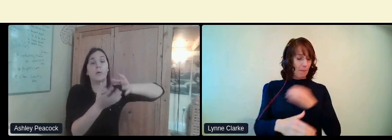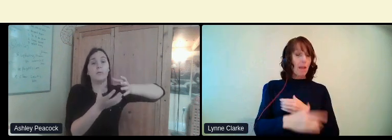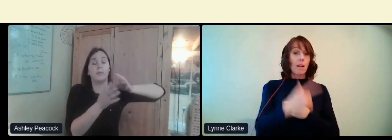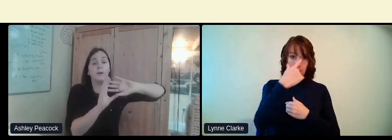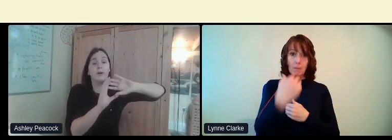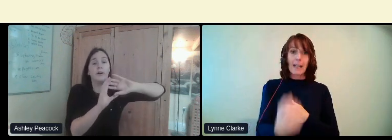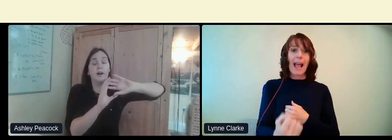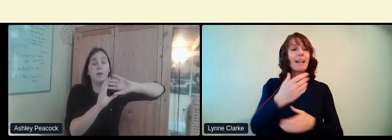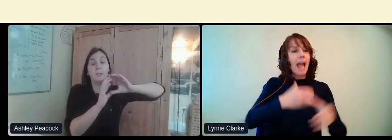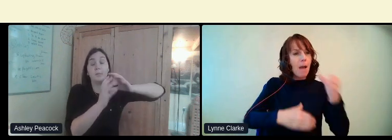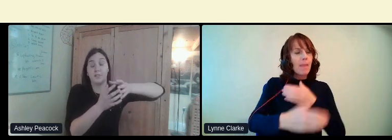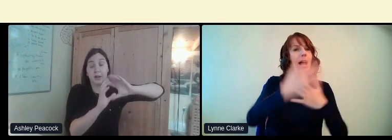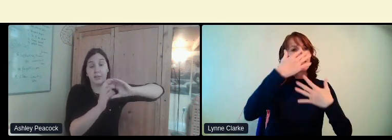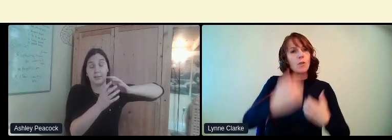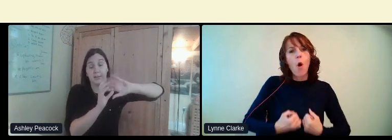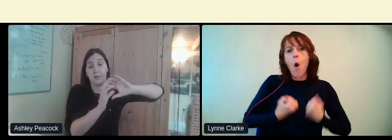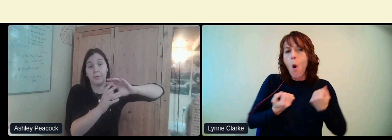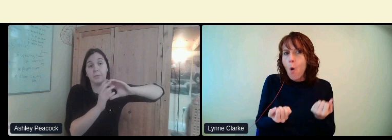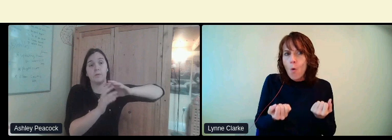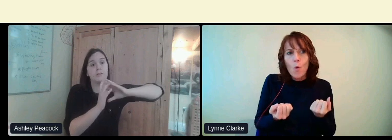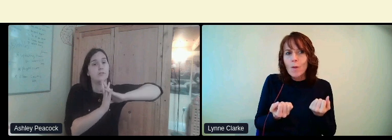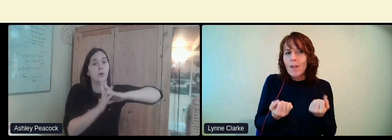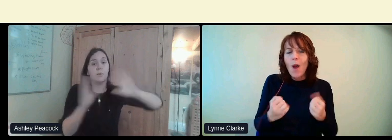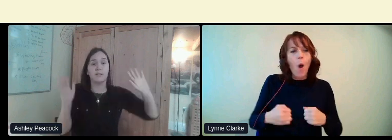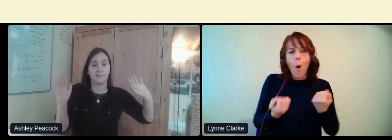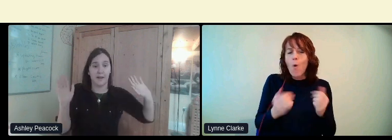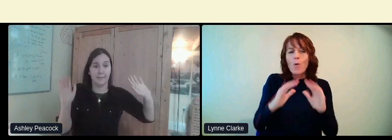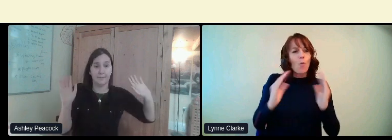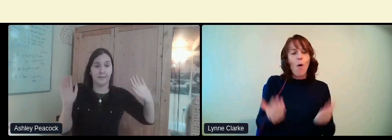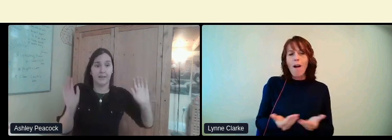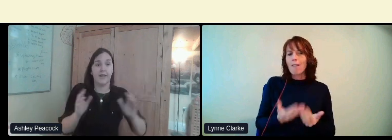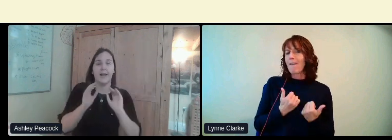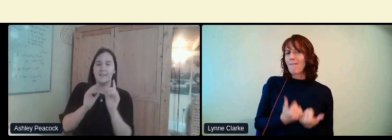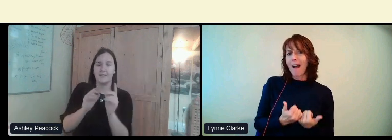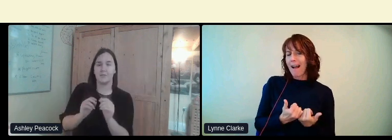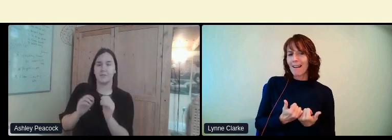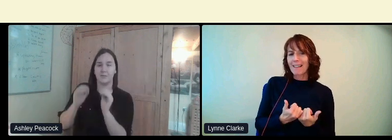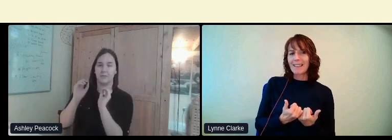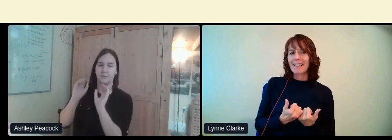their own and with each other and their own world totally fine. And this is true for,